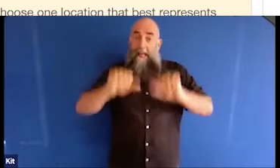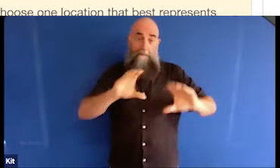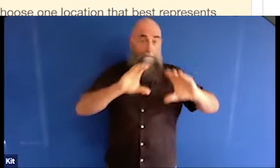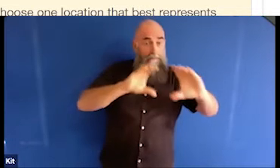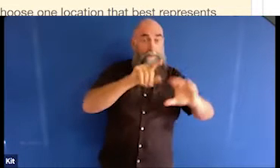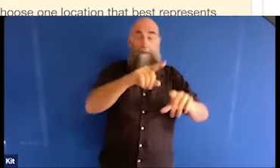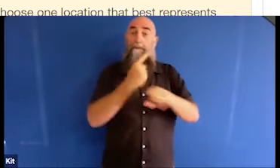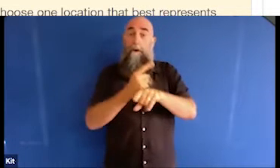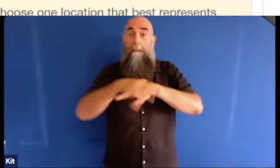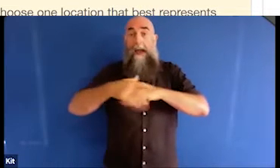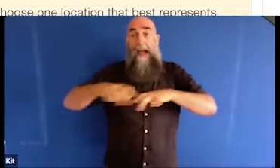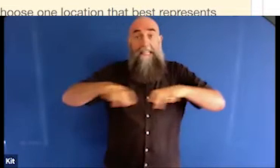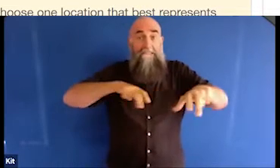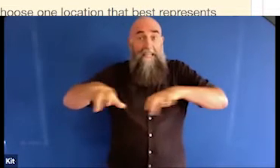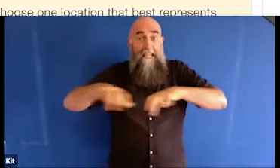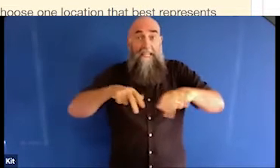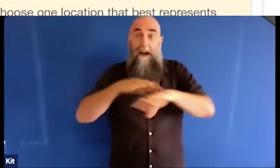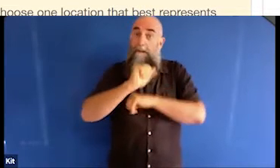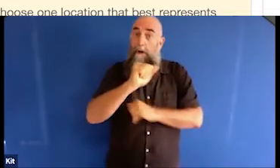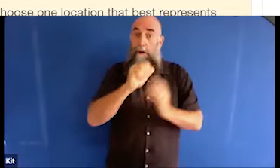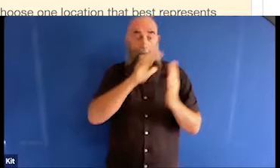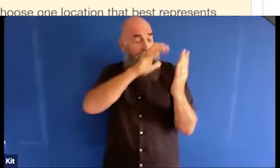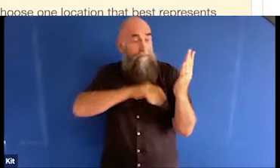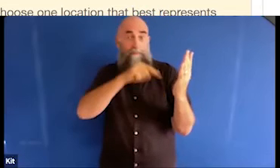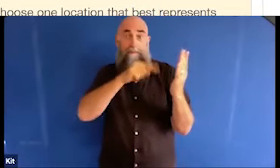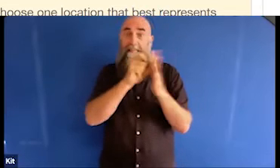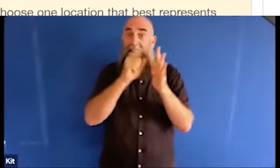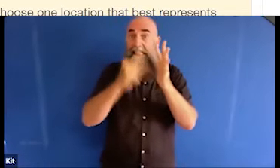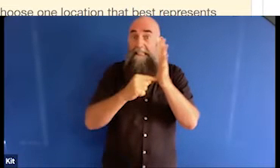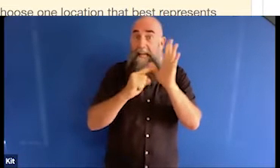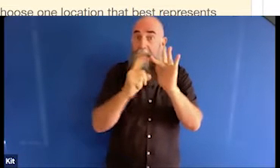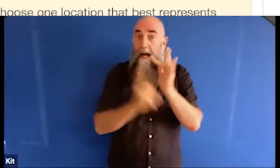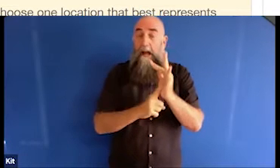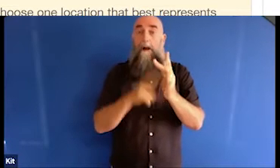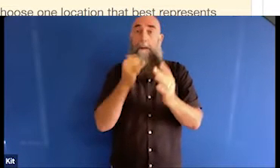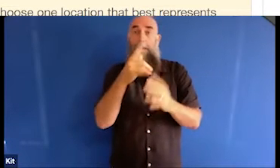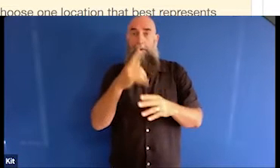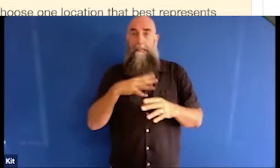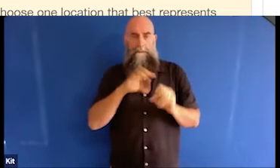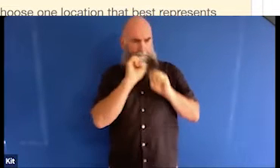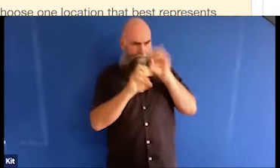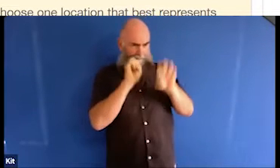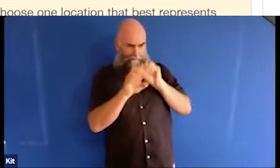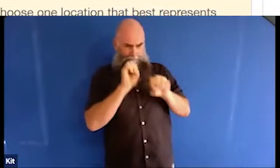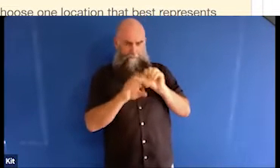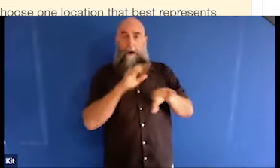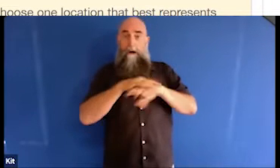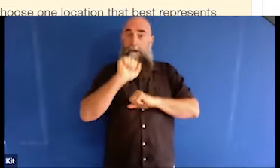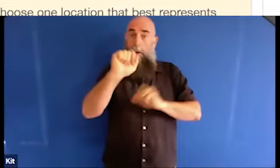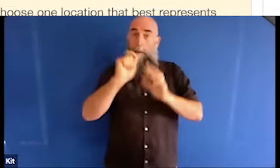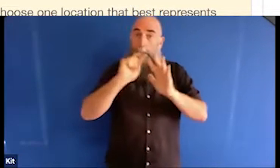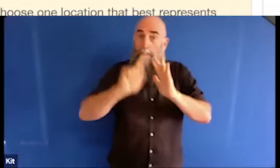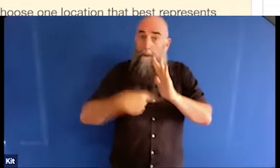events of how you're going to put your project together. If your project was writing a book it